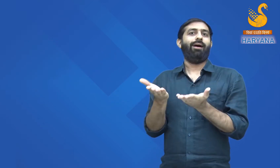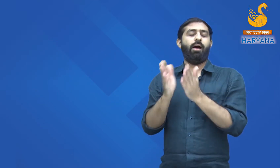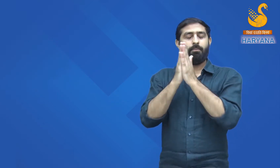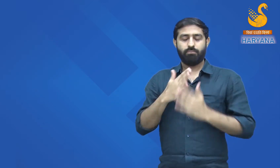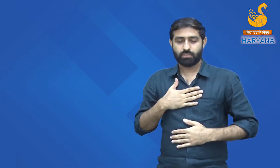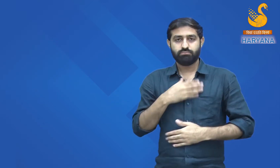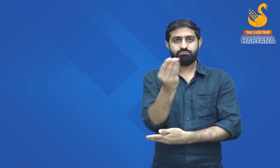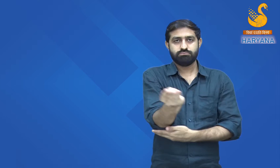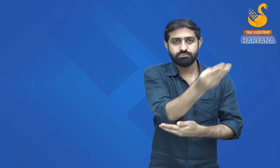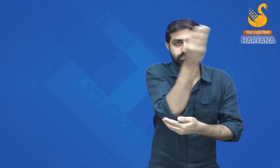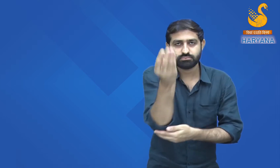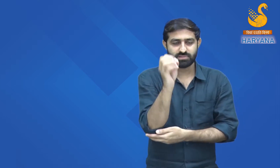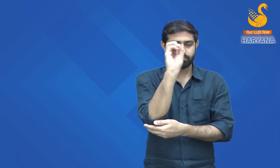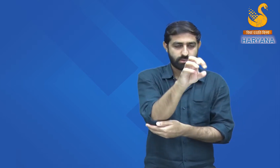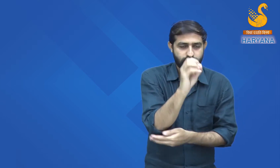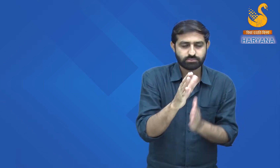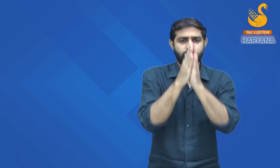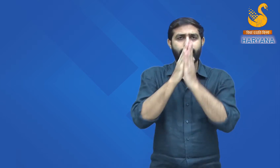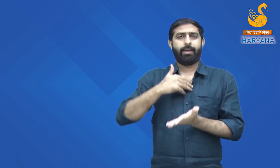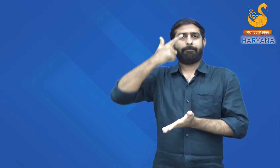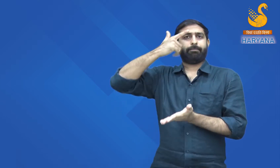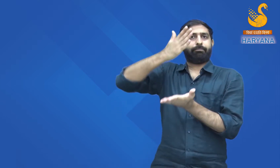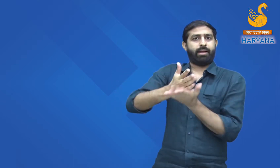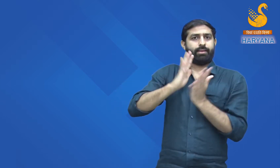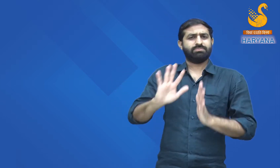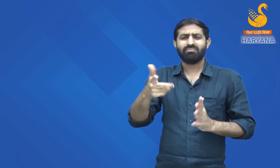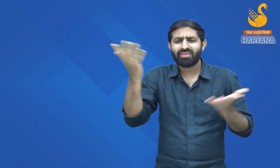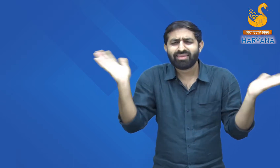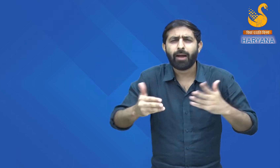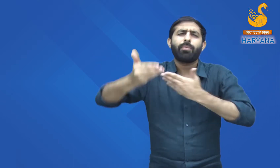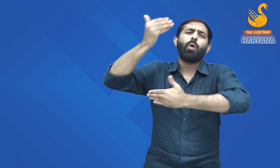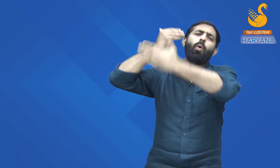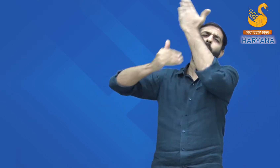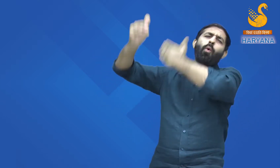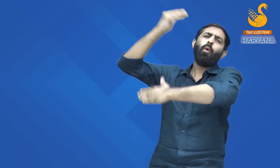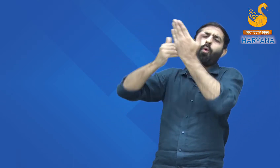like the river ganga which is sacred to Indians. People worship her and they have they have their own beliefs.